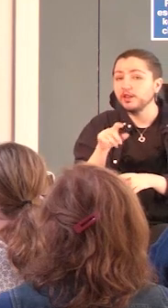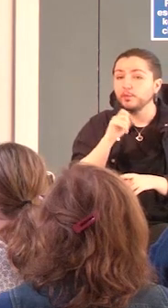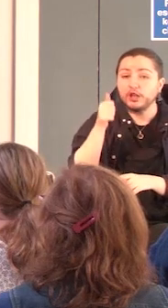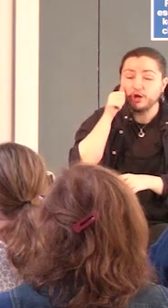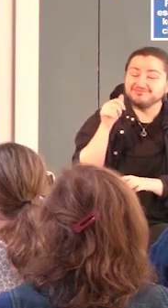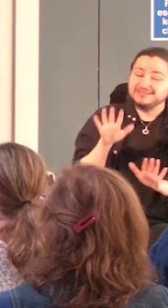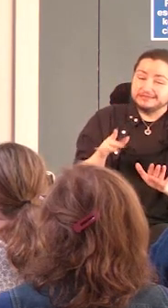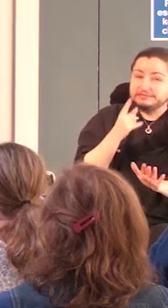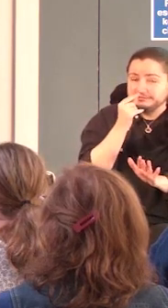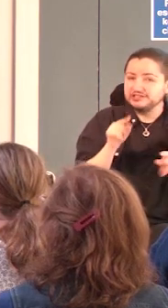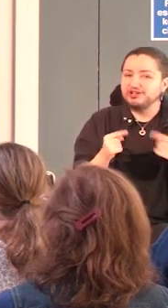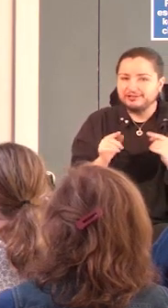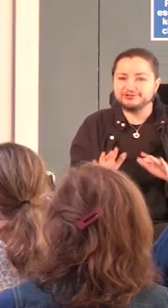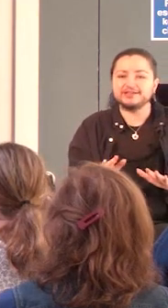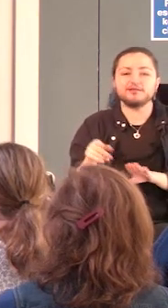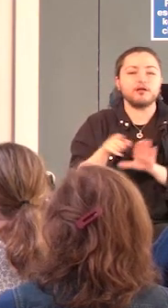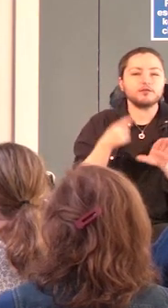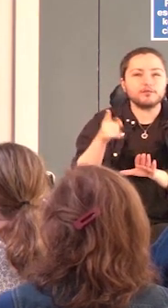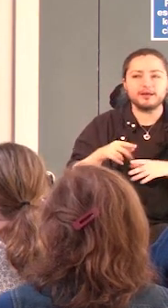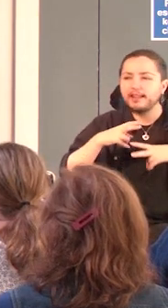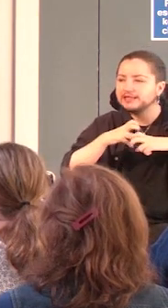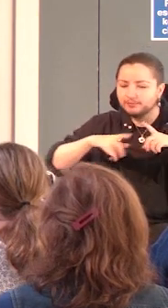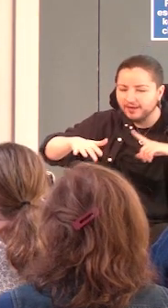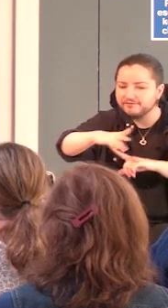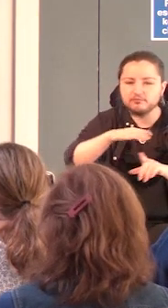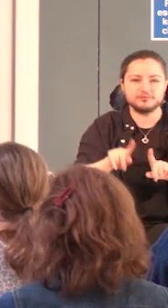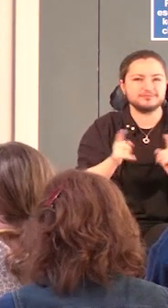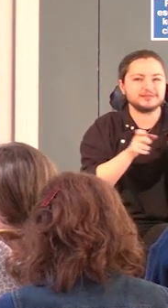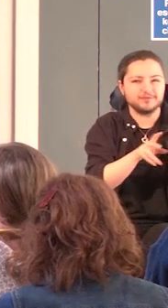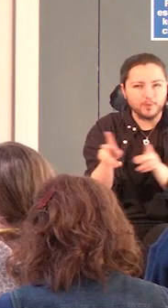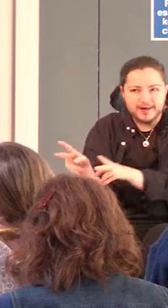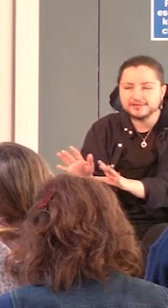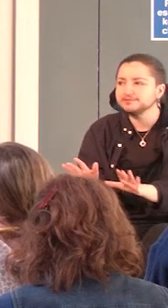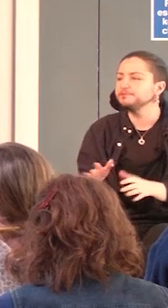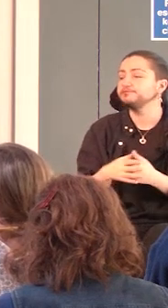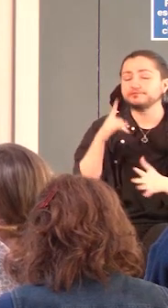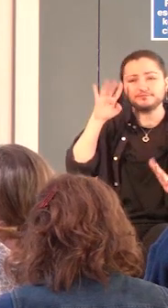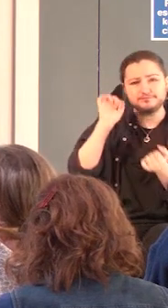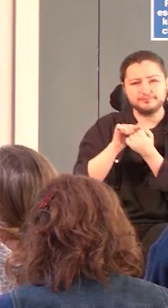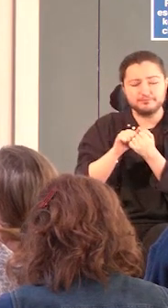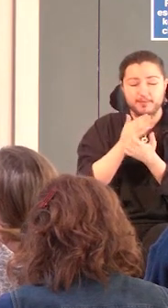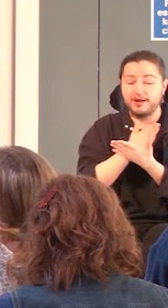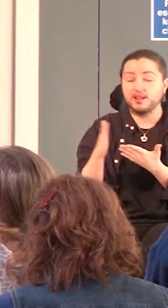a challenge for us. Our young people they explore their environments in different ways. I remember really clearly one day,